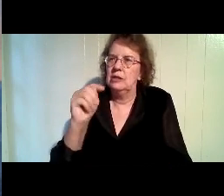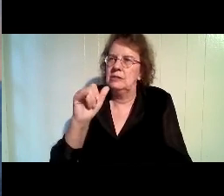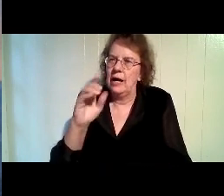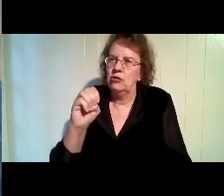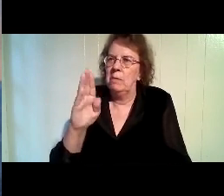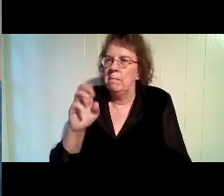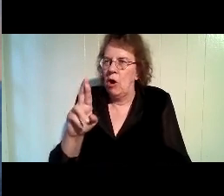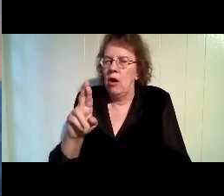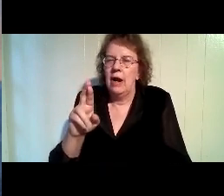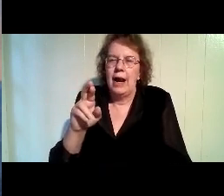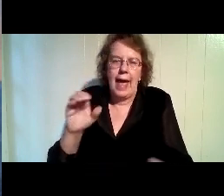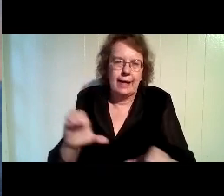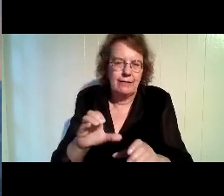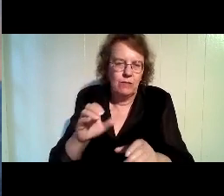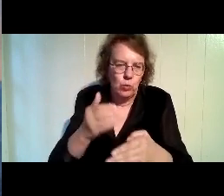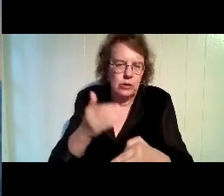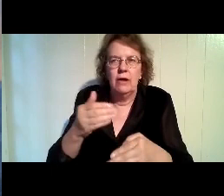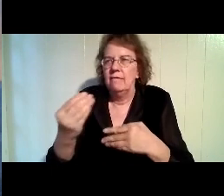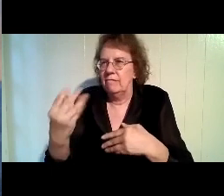the active window, or just flash the entire screen.